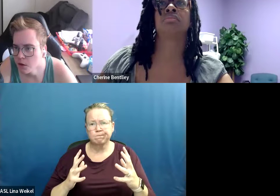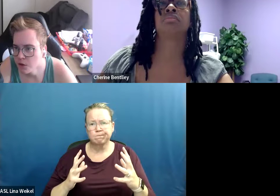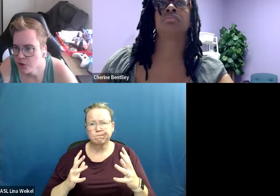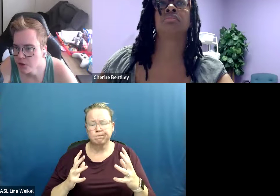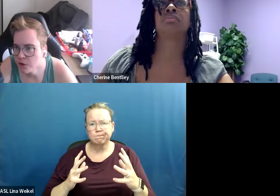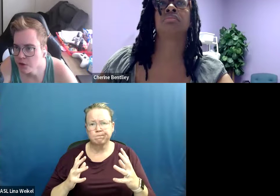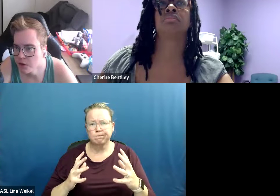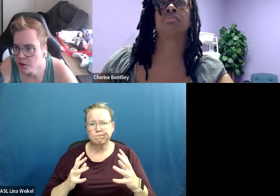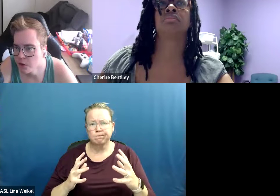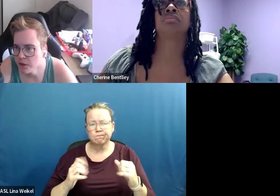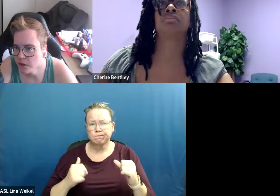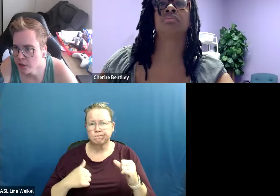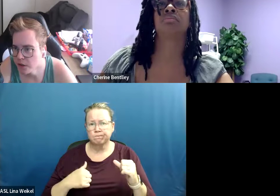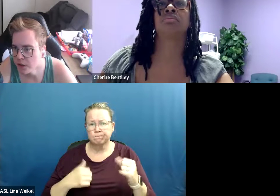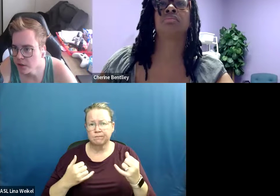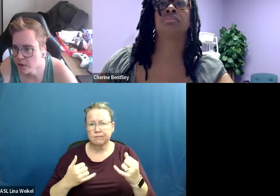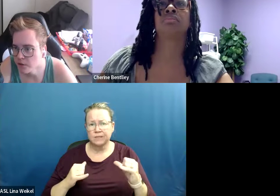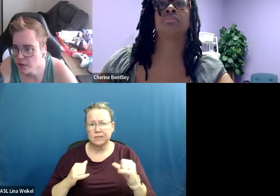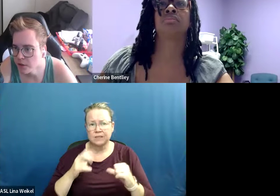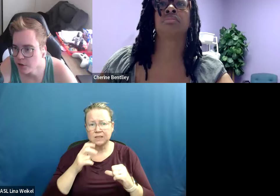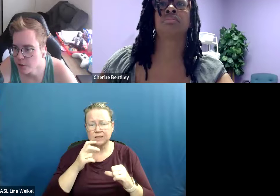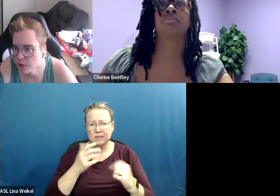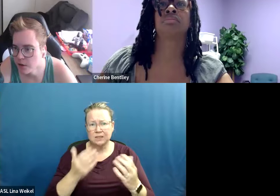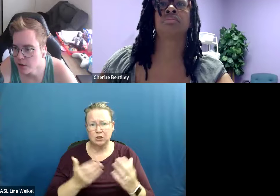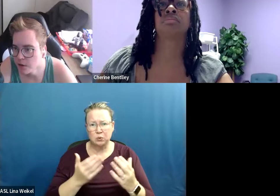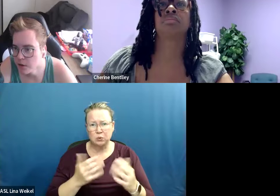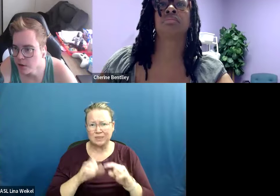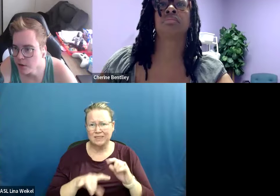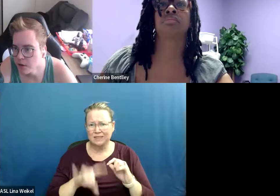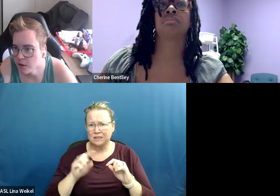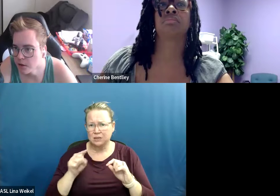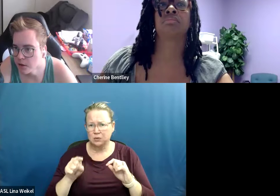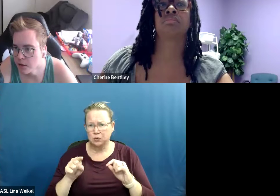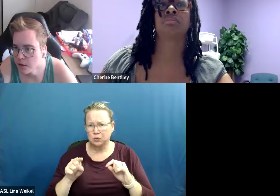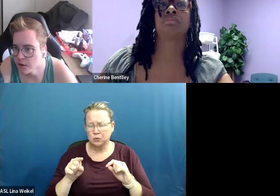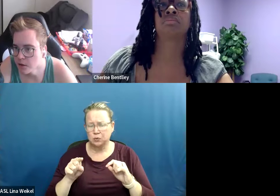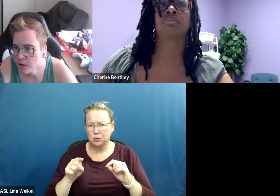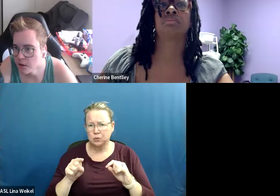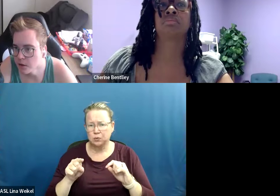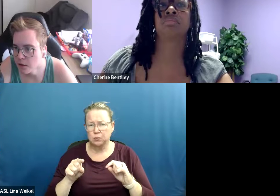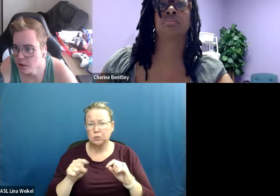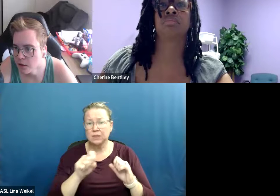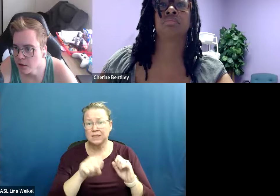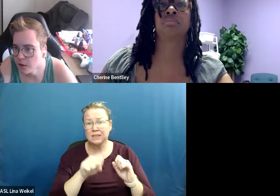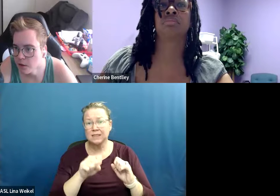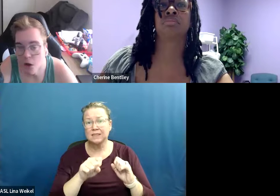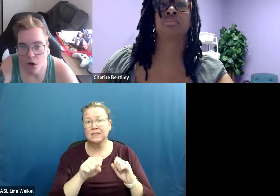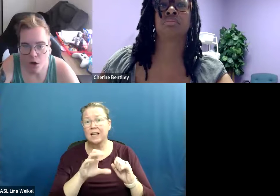Harm (He/Him): Are you still here? I can't find you. Captioner Trish: Yes, it's under captioner Trish.